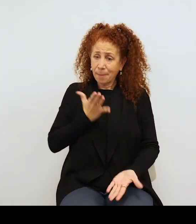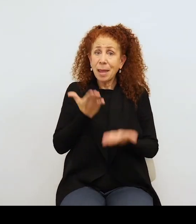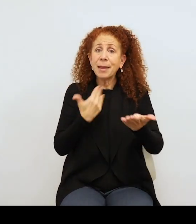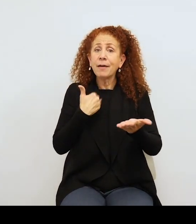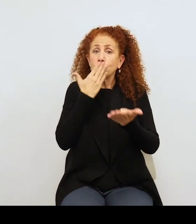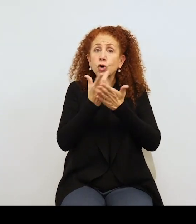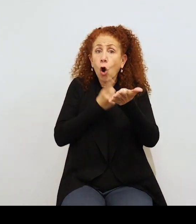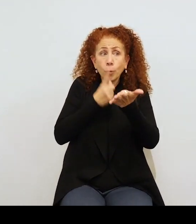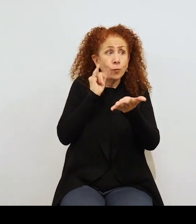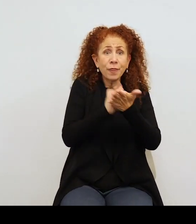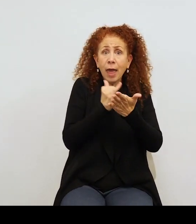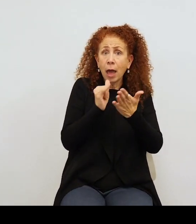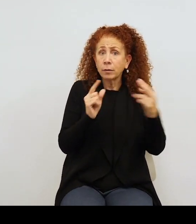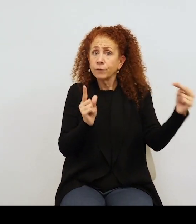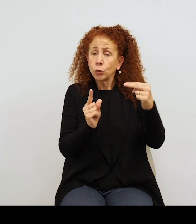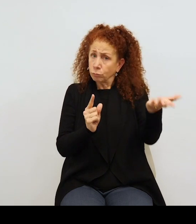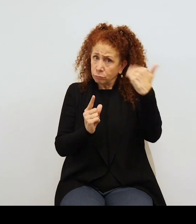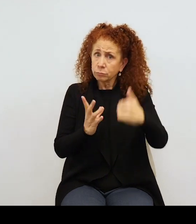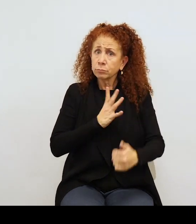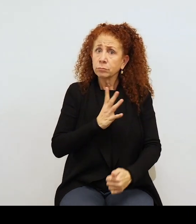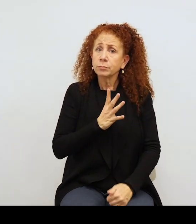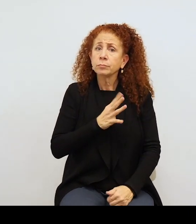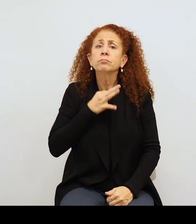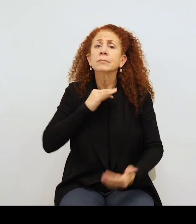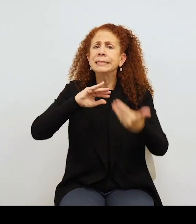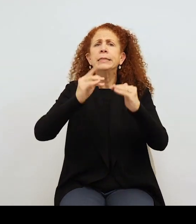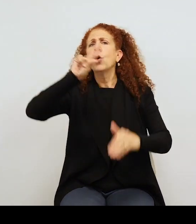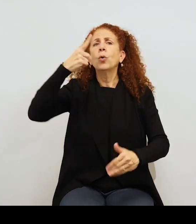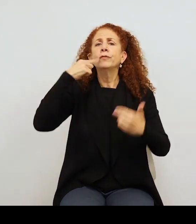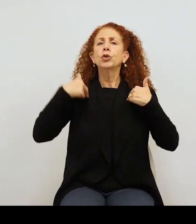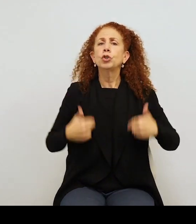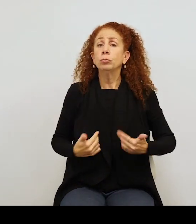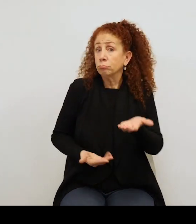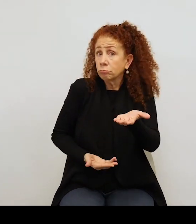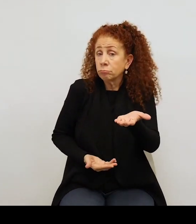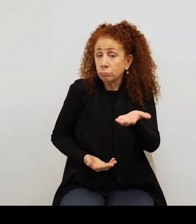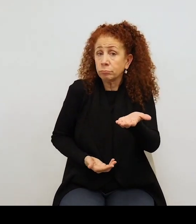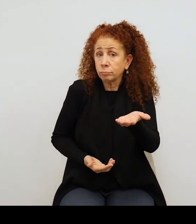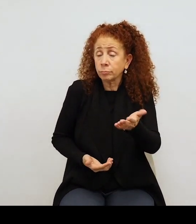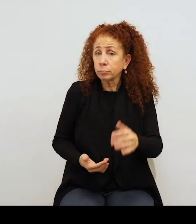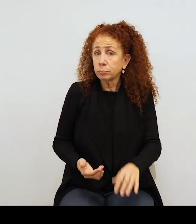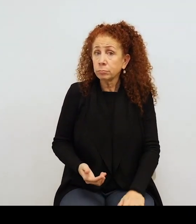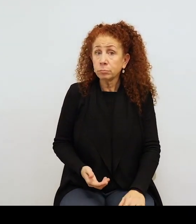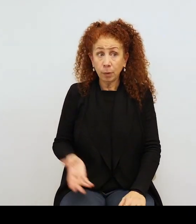to be made about that. The city is for humans. That's how it was created.